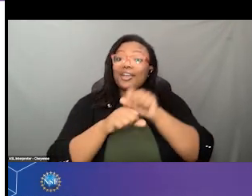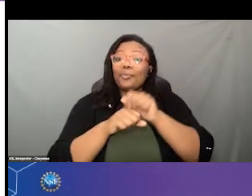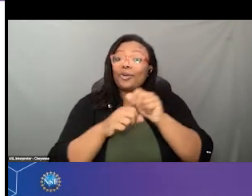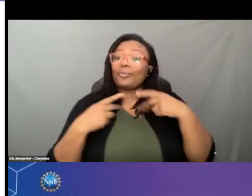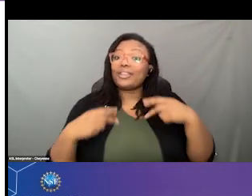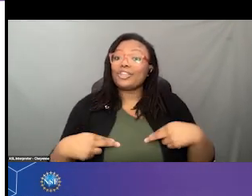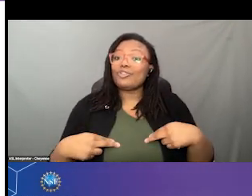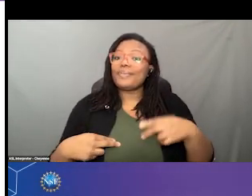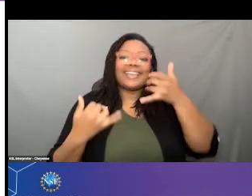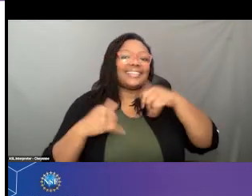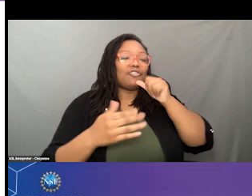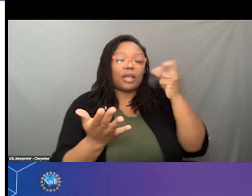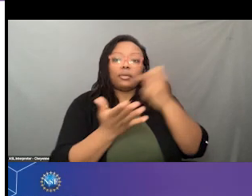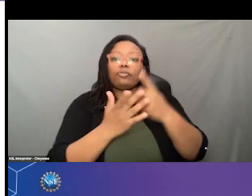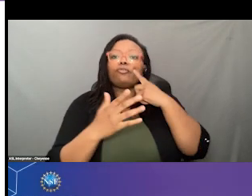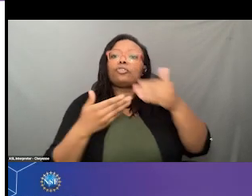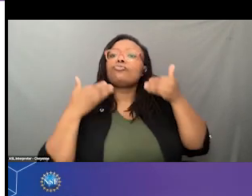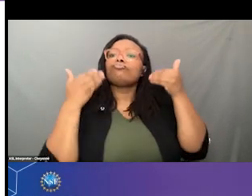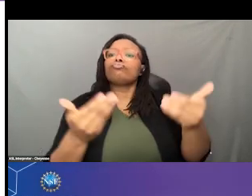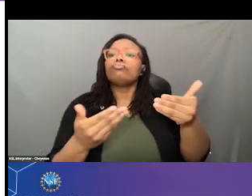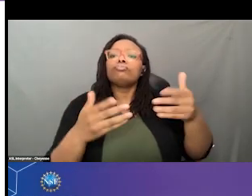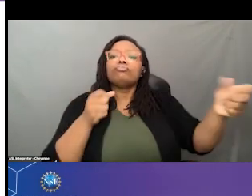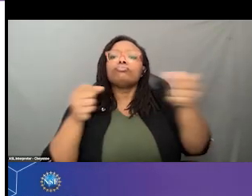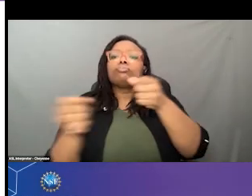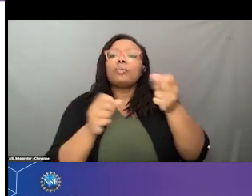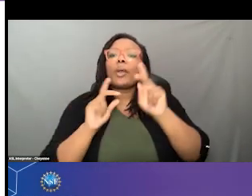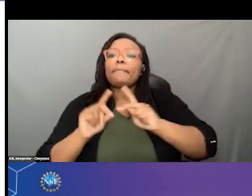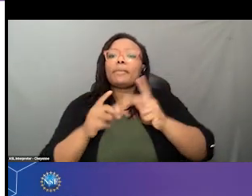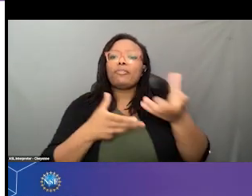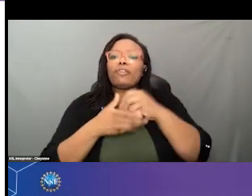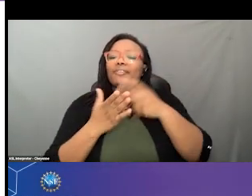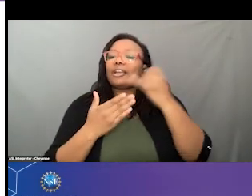It's still not an approval for you to move forward with working with human subjects.